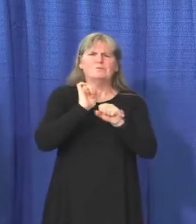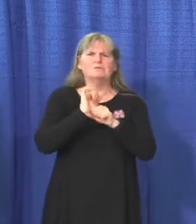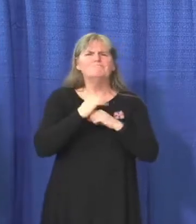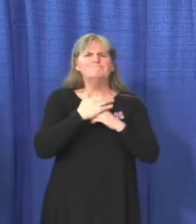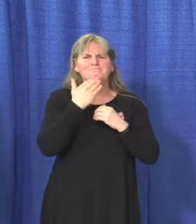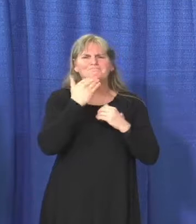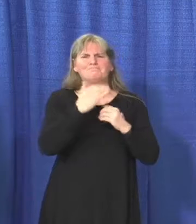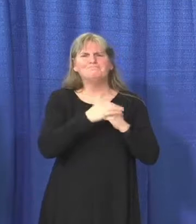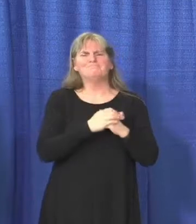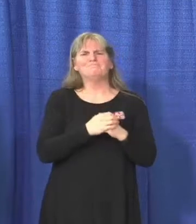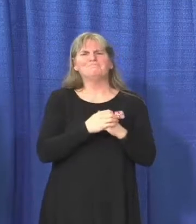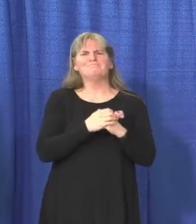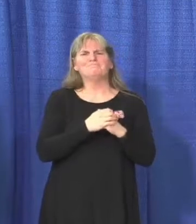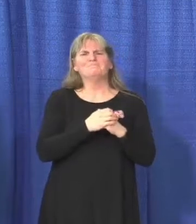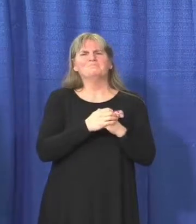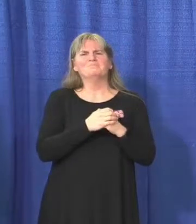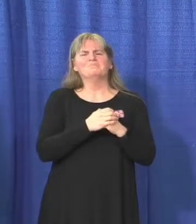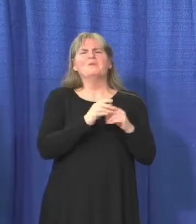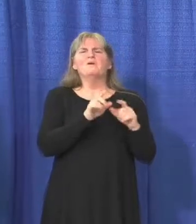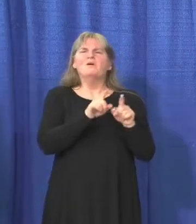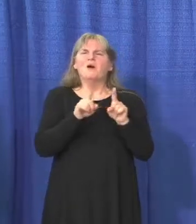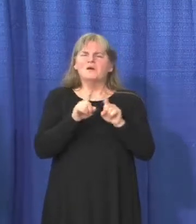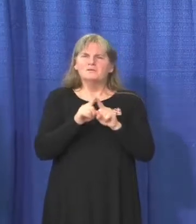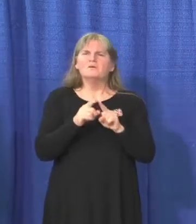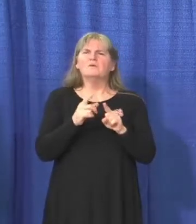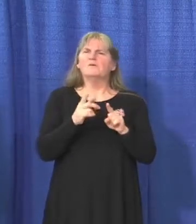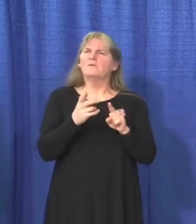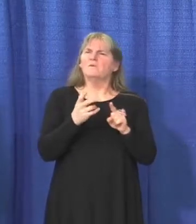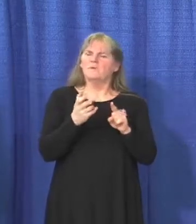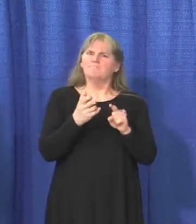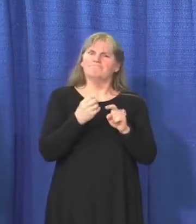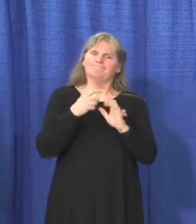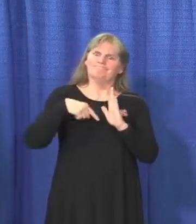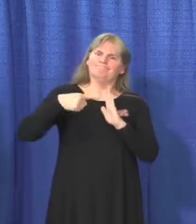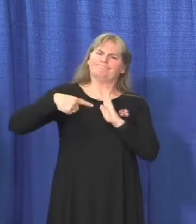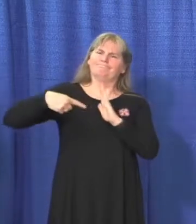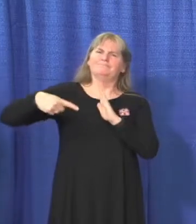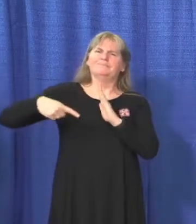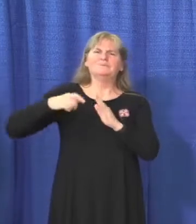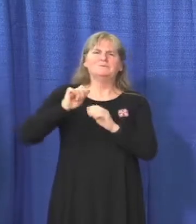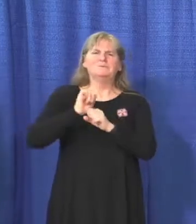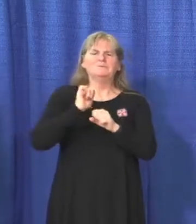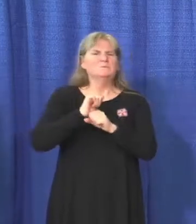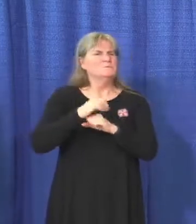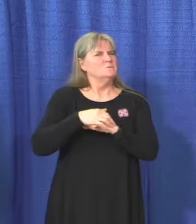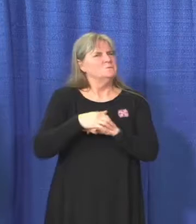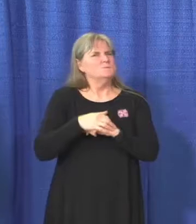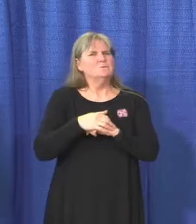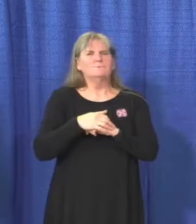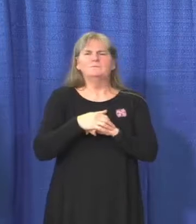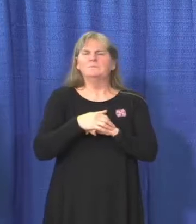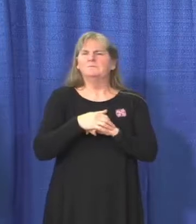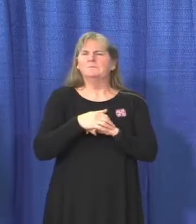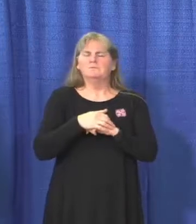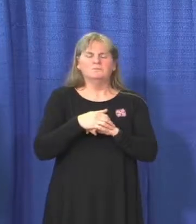And the many many hours that they have worked to ensure that we have the right response for